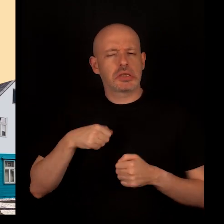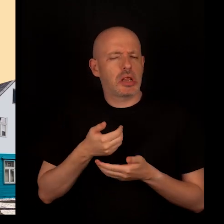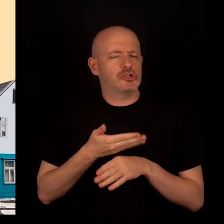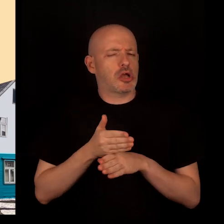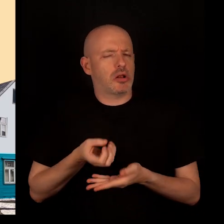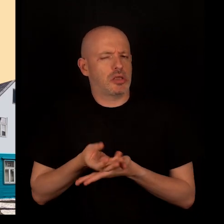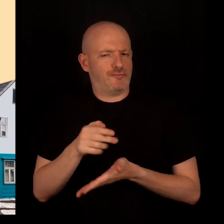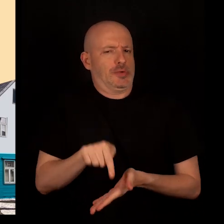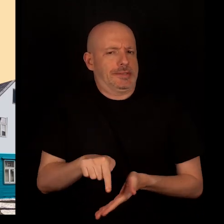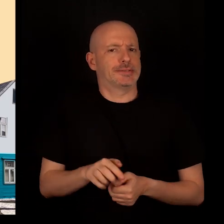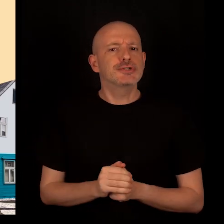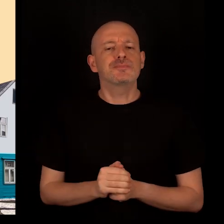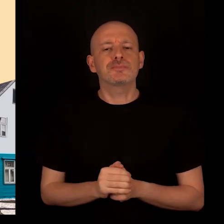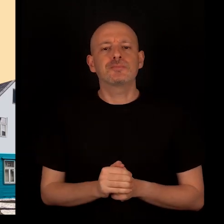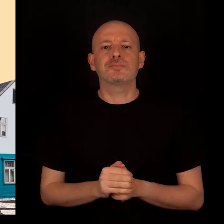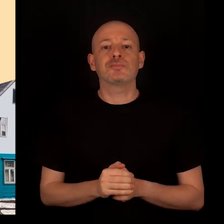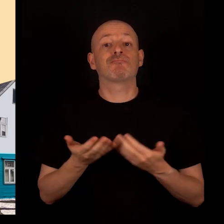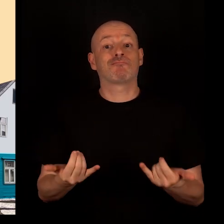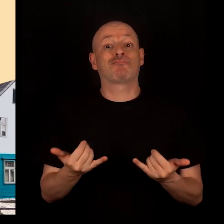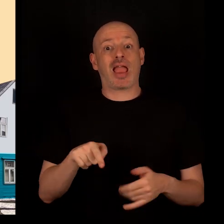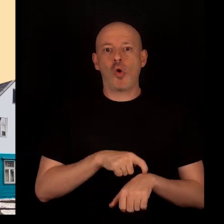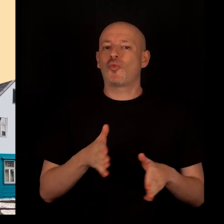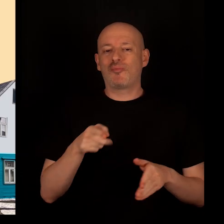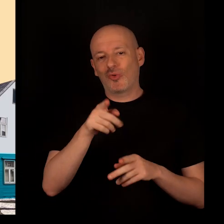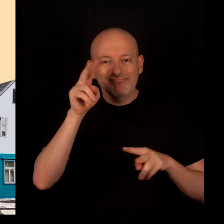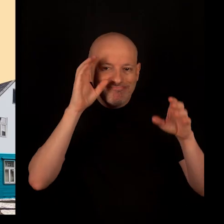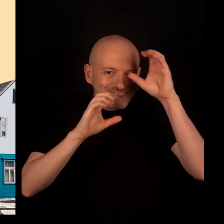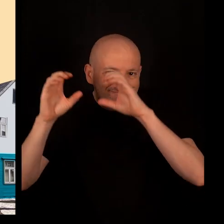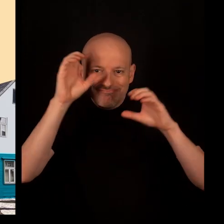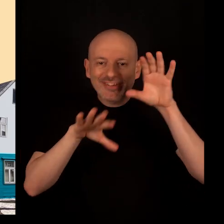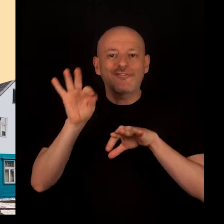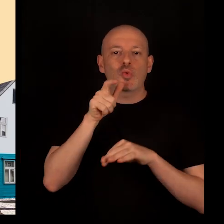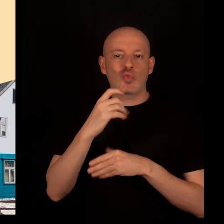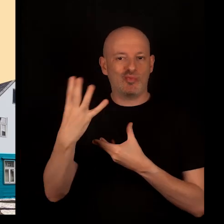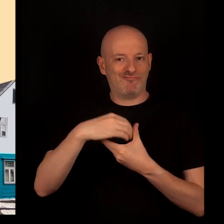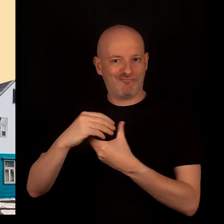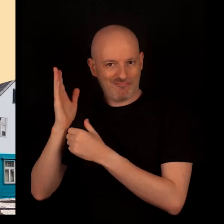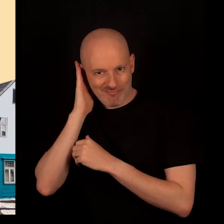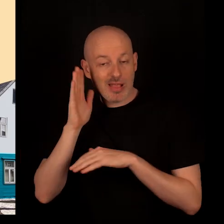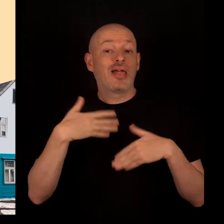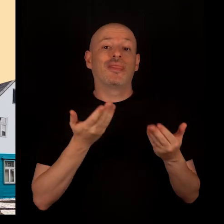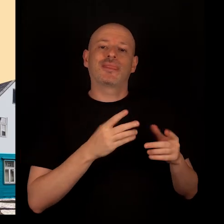I think we can share this info. Now, it's the moment to find your residents, and then